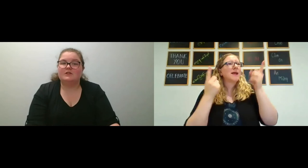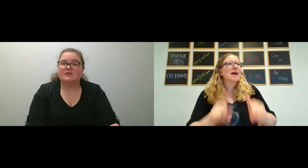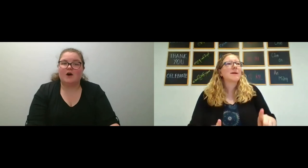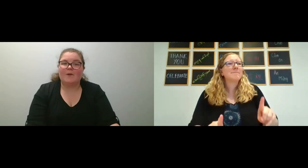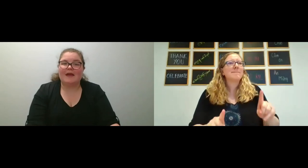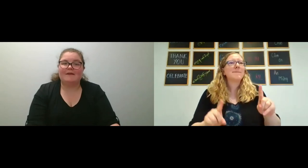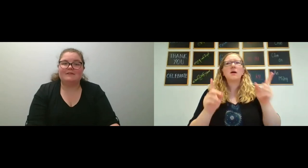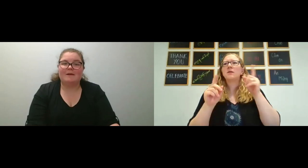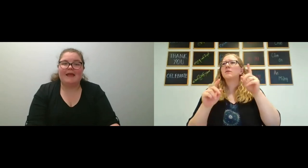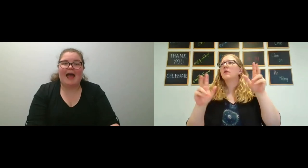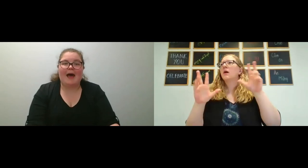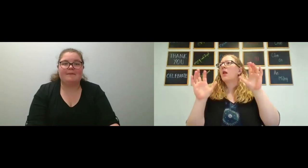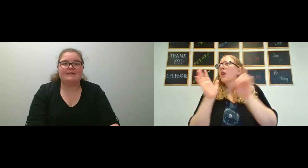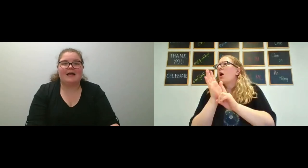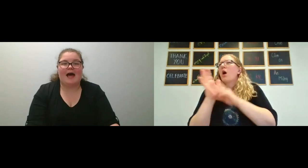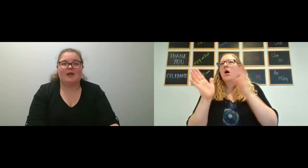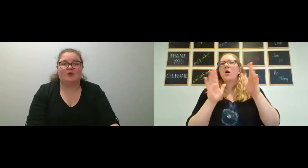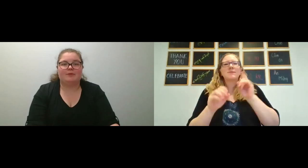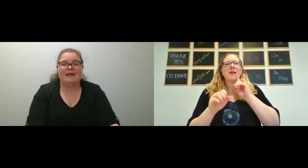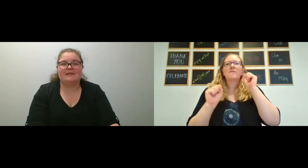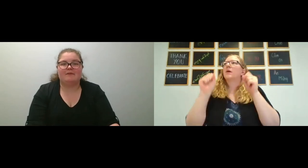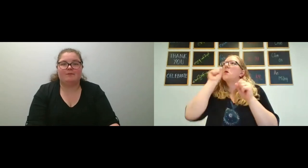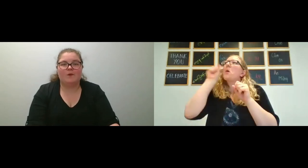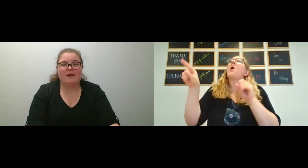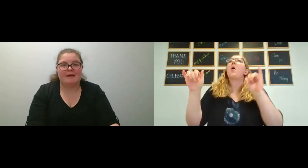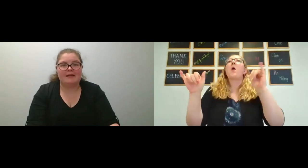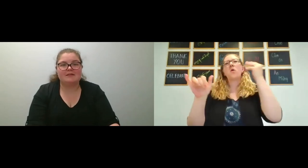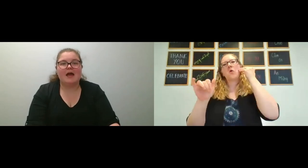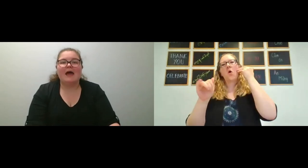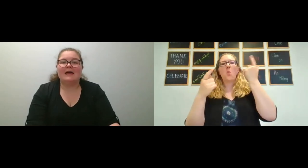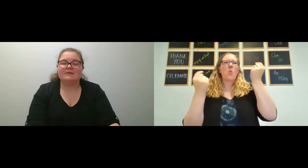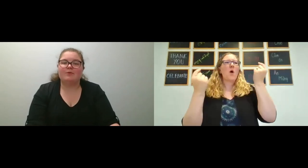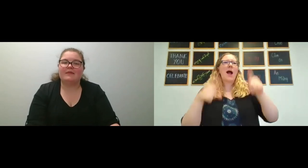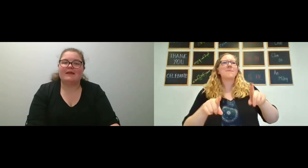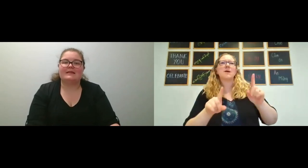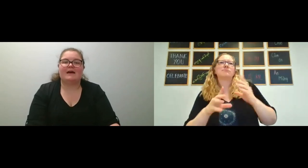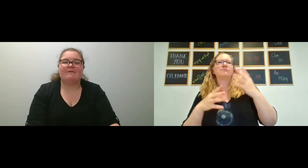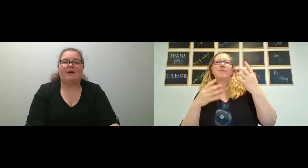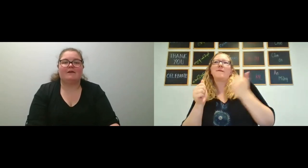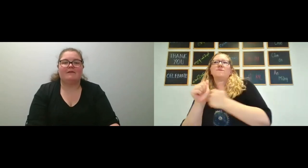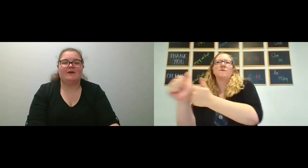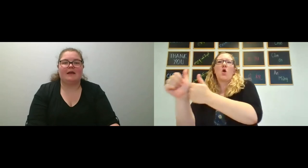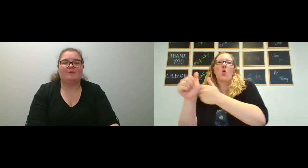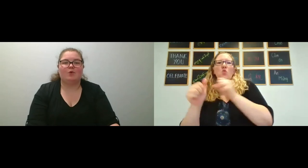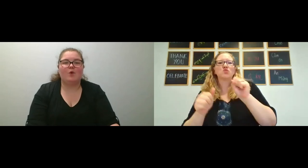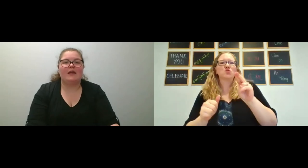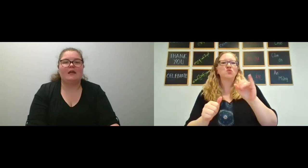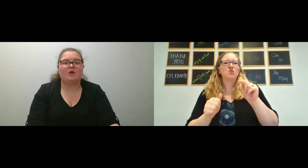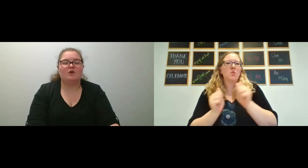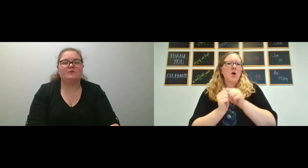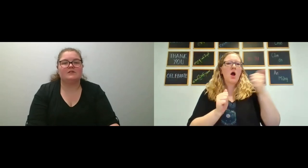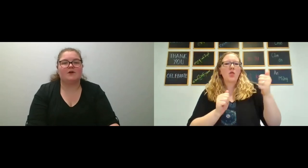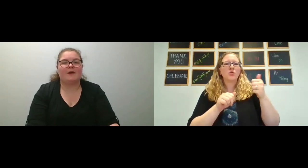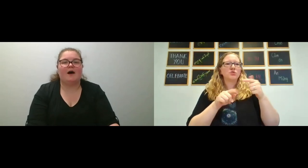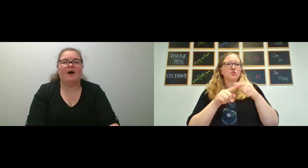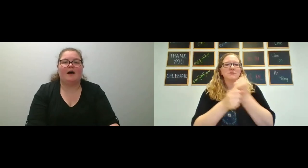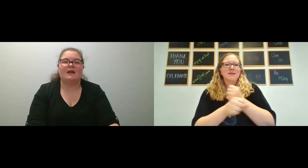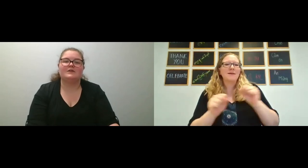So if something happens at your place of employment, it's important that the Deaf and hard of hearing employee knows what's going on